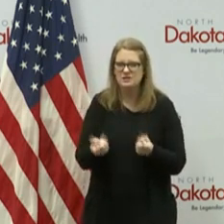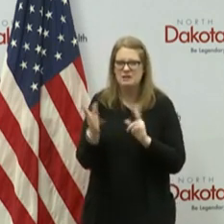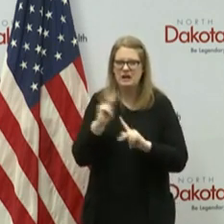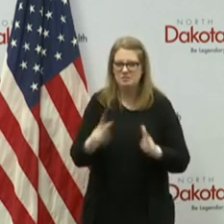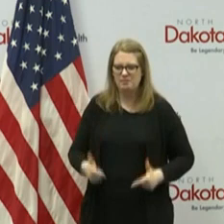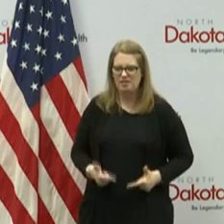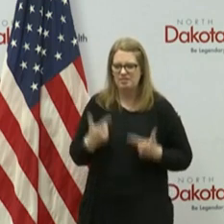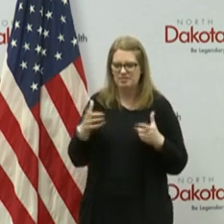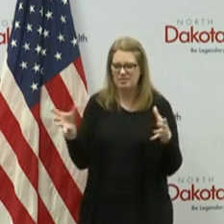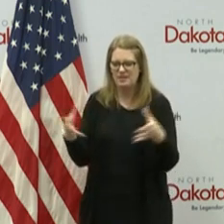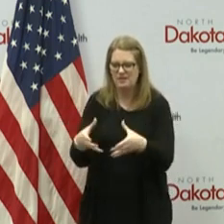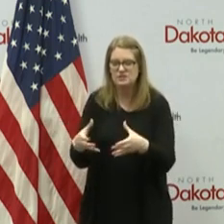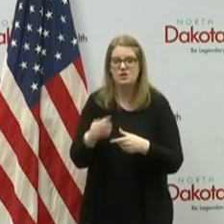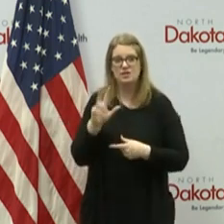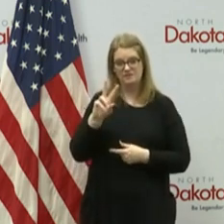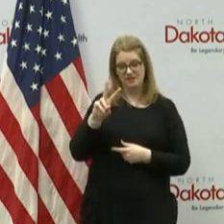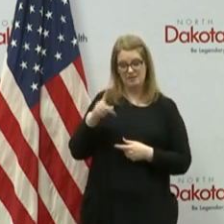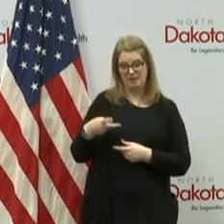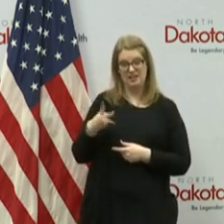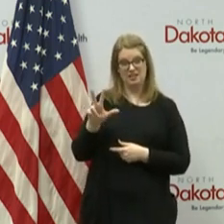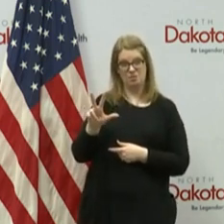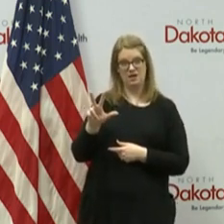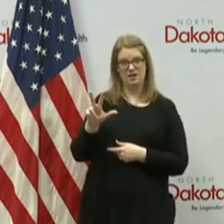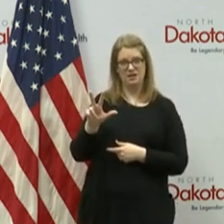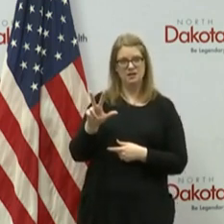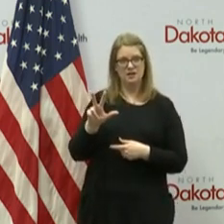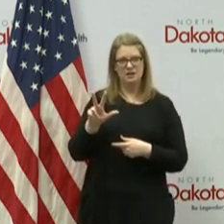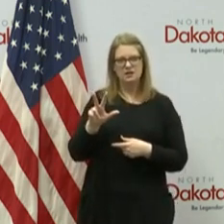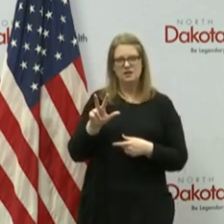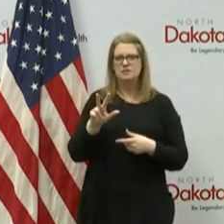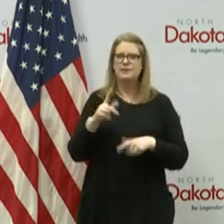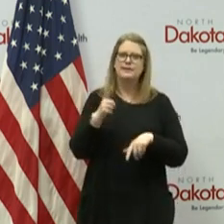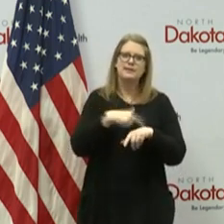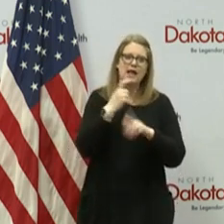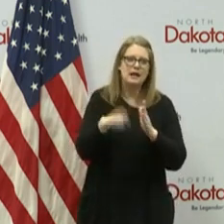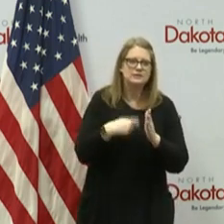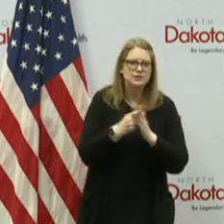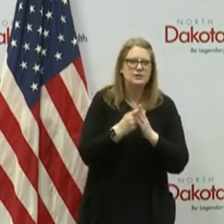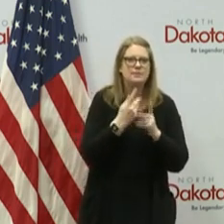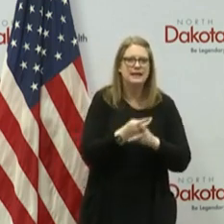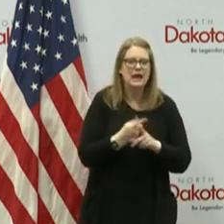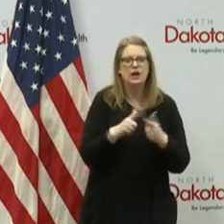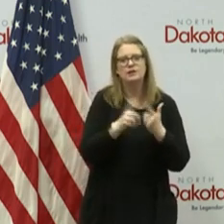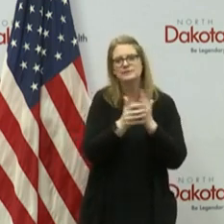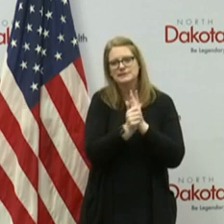WANT TO MAKE SURE WE DON'T HAVE AN OUTBREAK LIKE THAT IN OUR